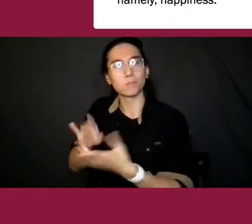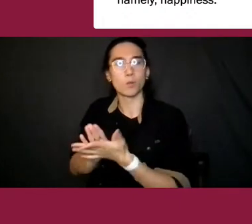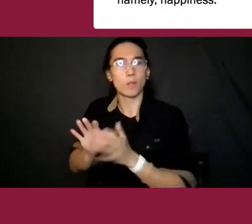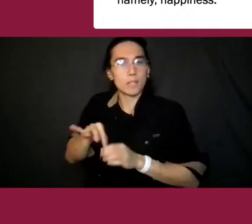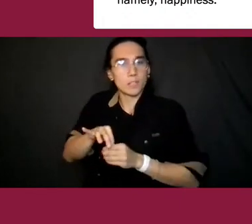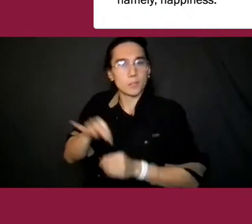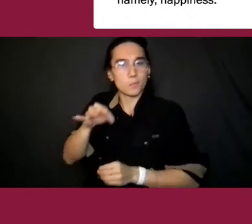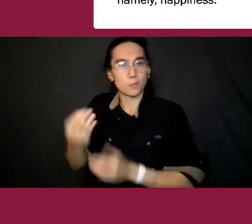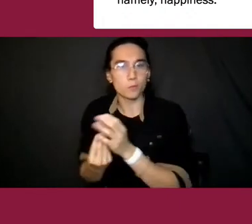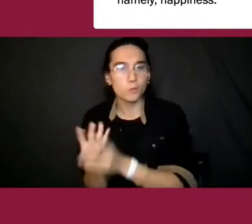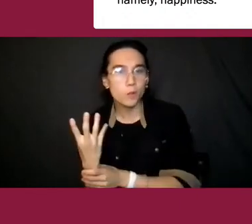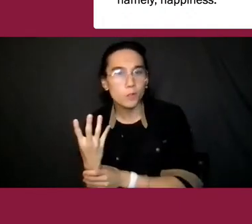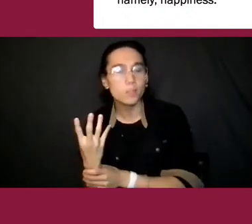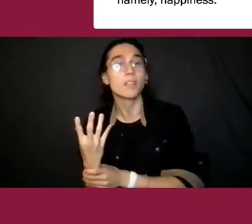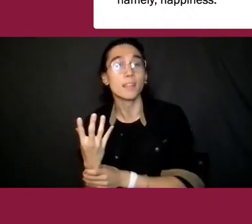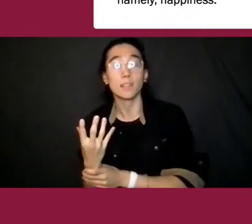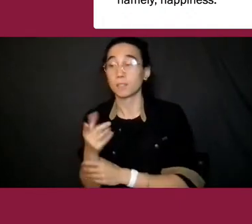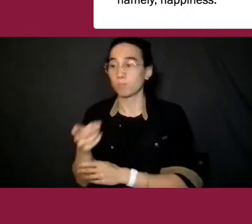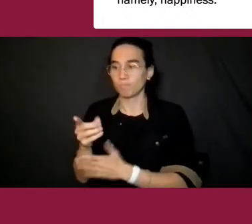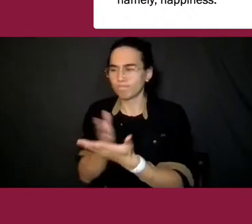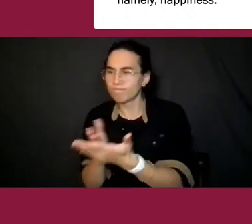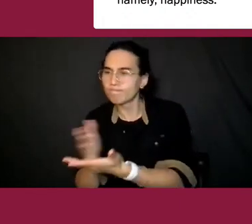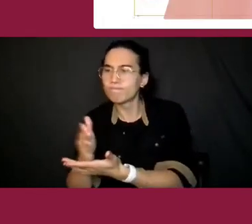of love, unity, and higher consciousness.